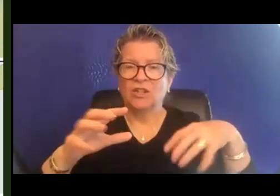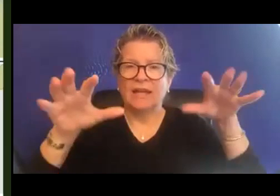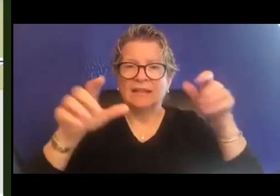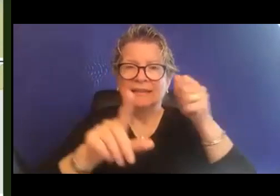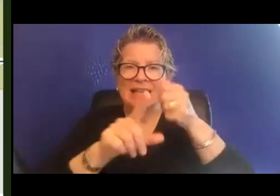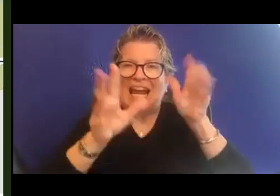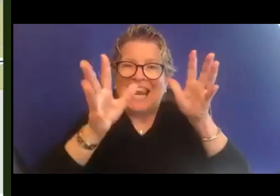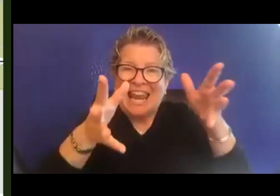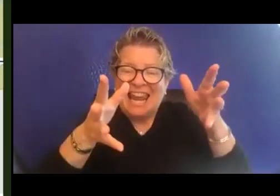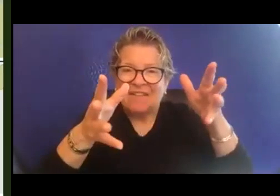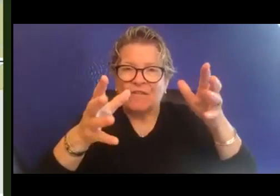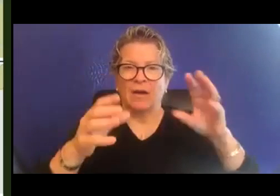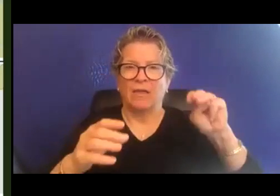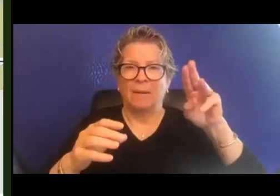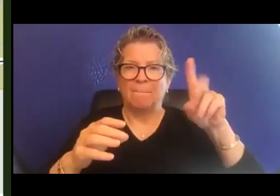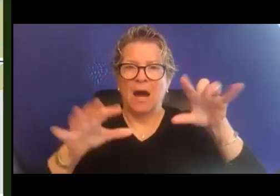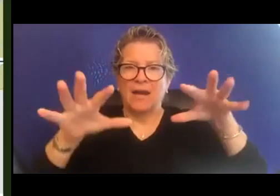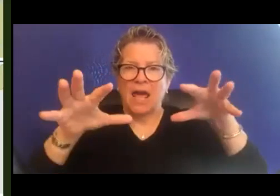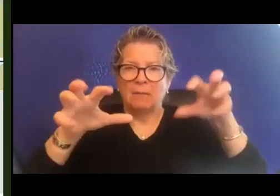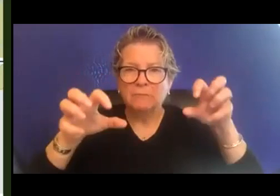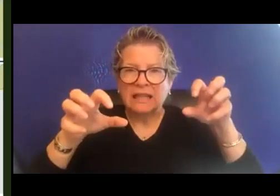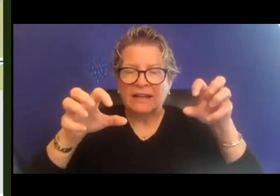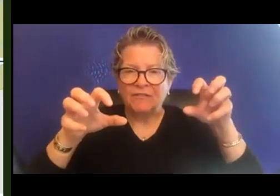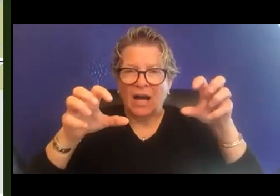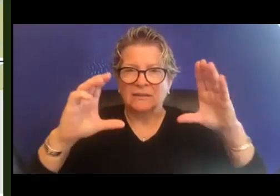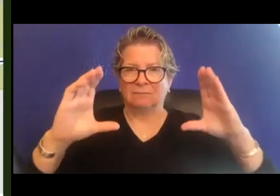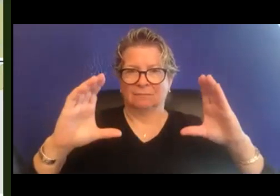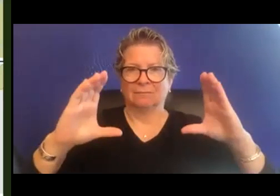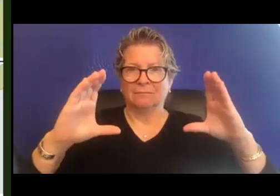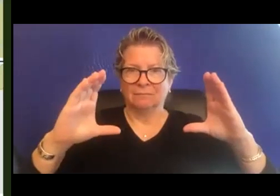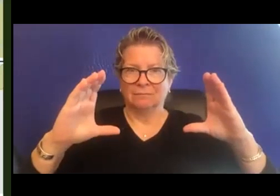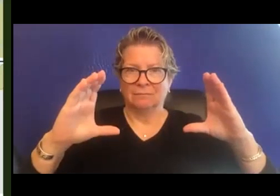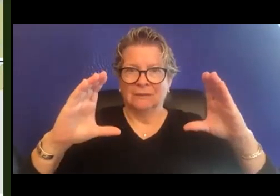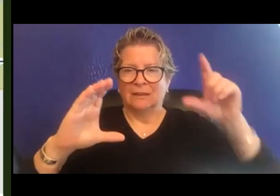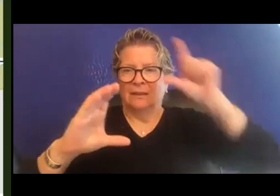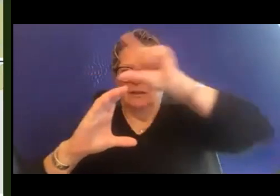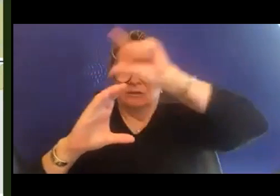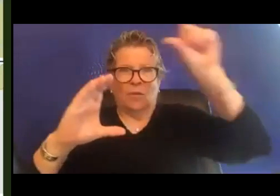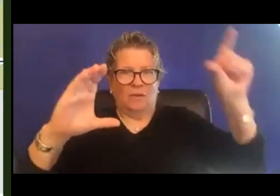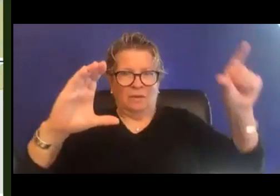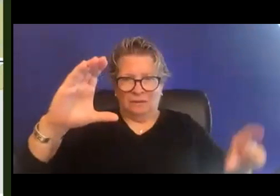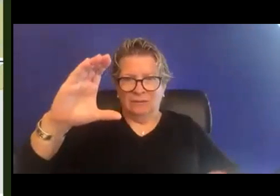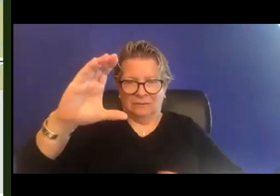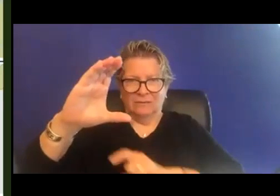there when the construction is finished. It's first think you're talking about the main part of the tunnel.